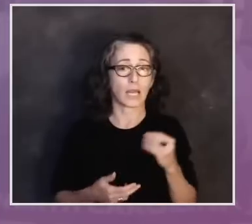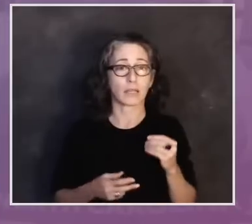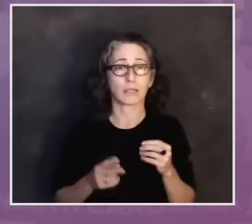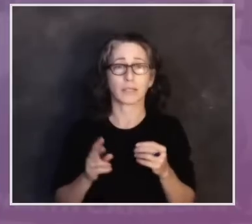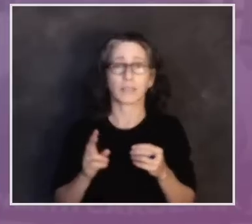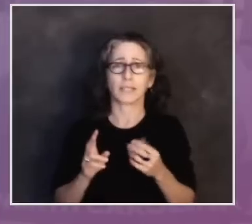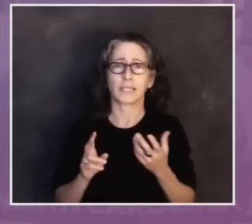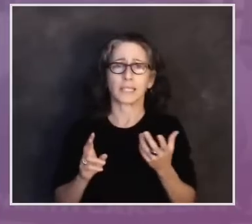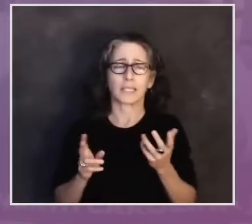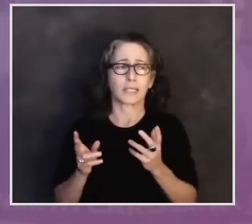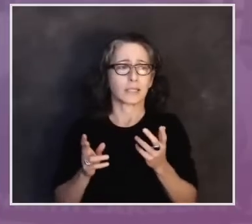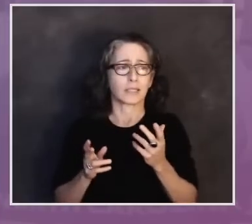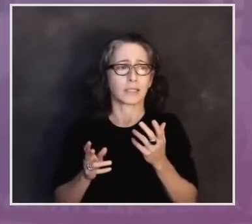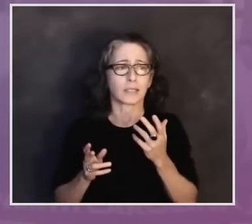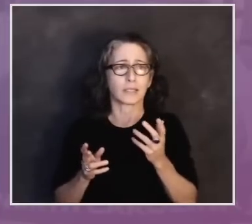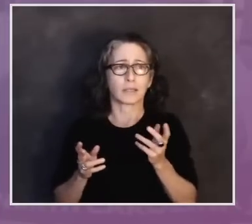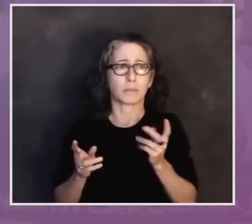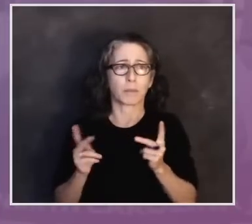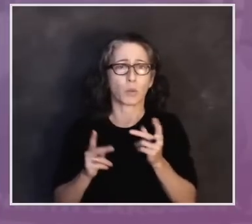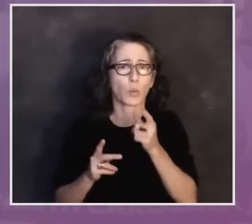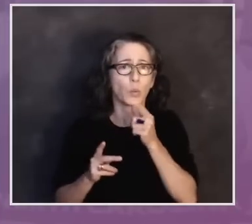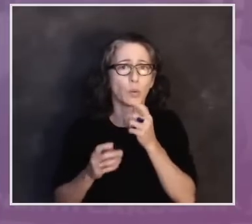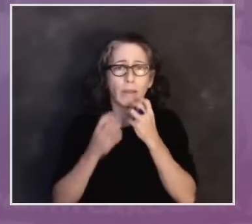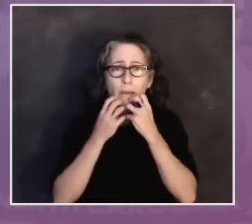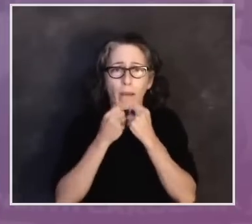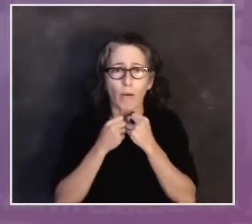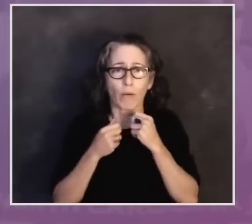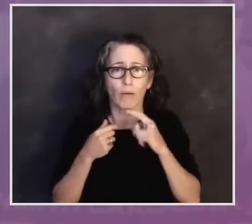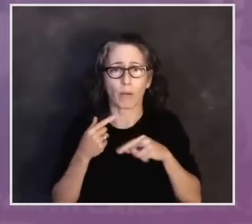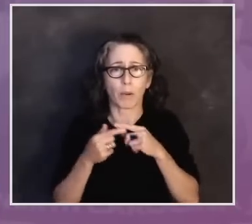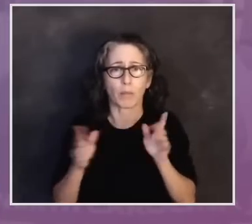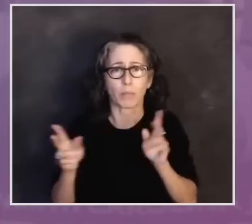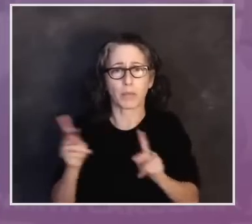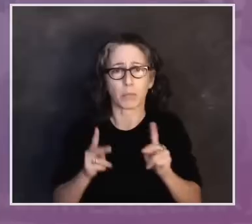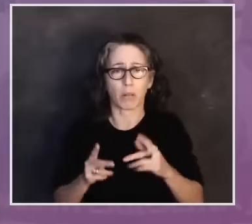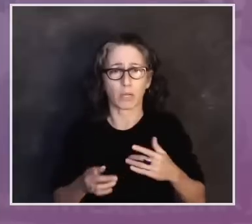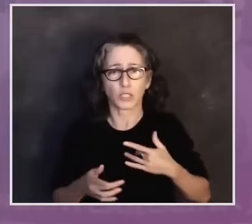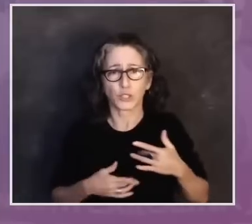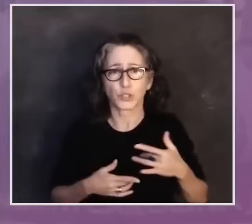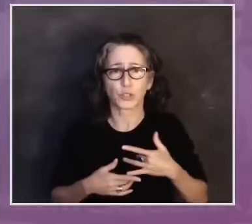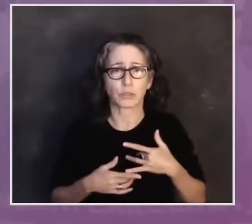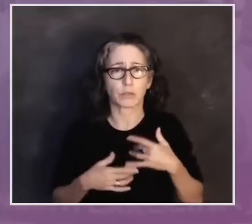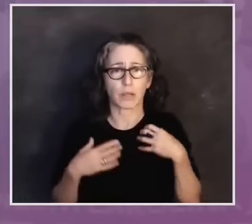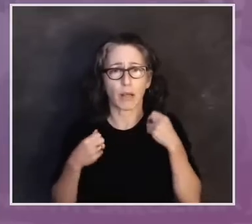INTEGRITY, HAS CLASS, HAS PASSION, AND SOMEONE WHO HAS, YOU KNOW, THE CARE OF THE